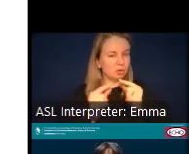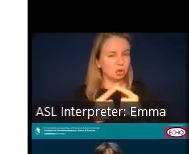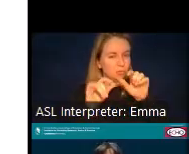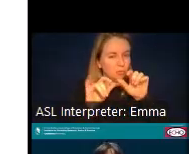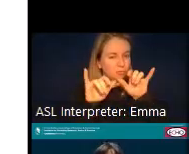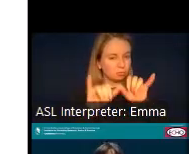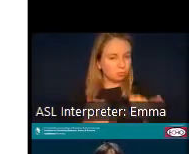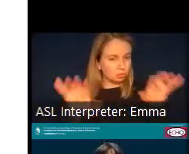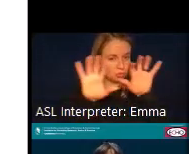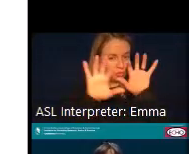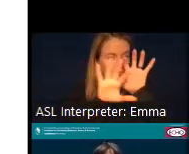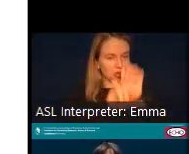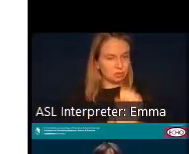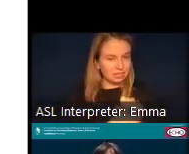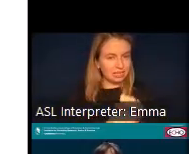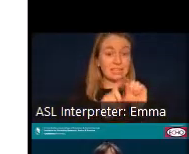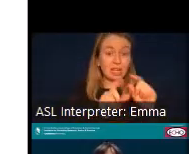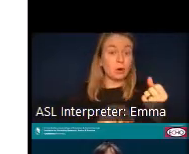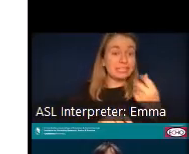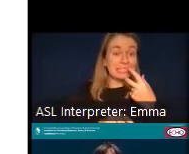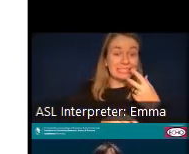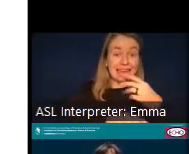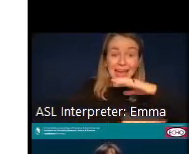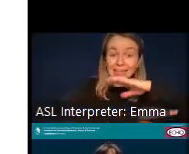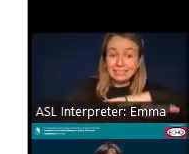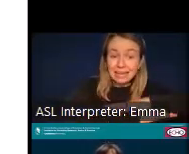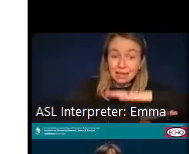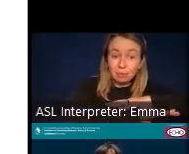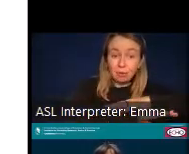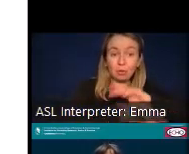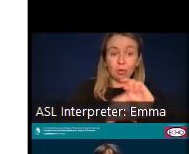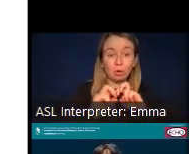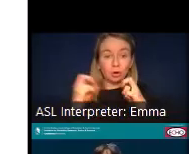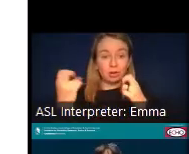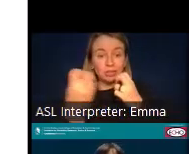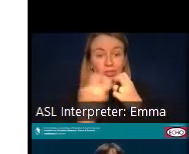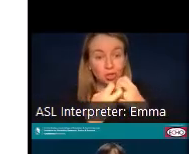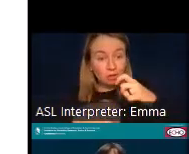going to the snack table or circle time. He really enjoys